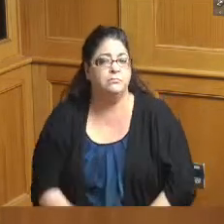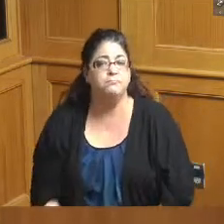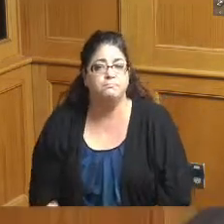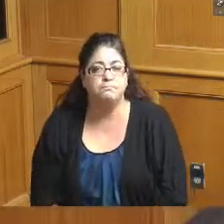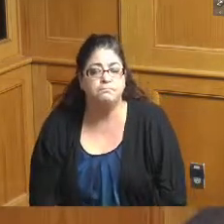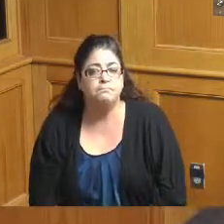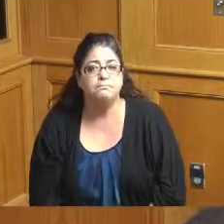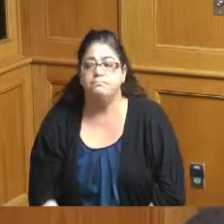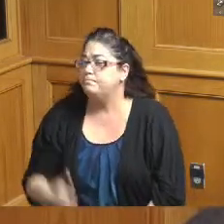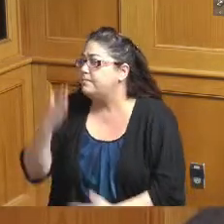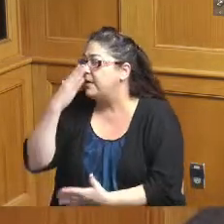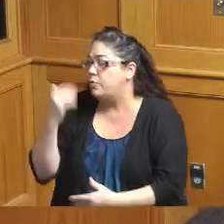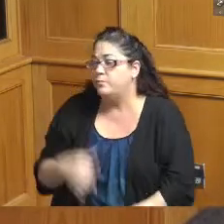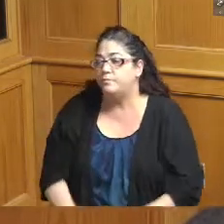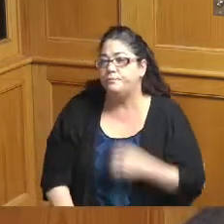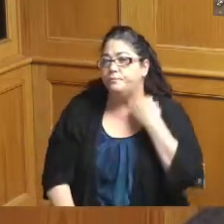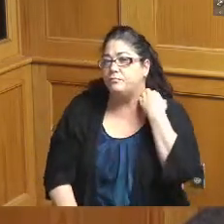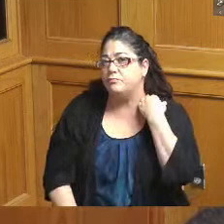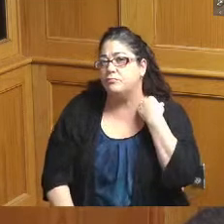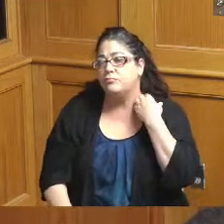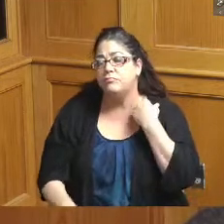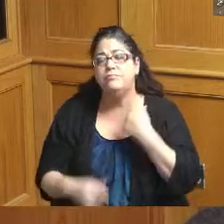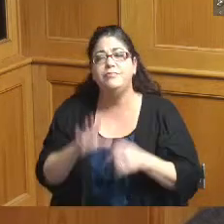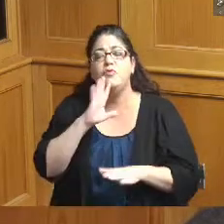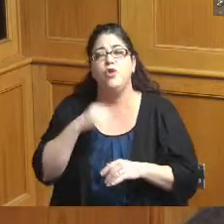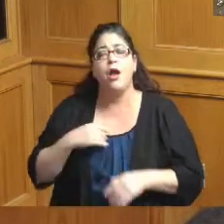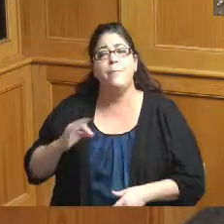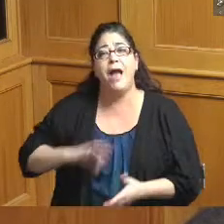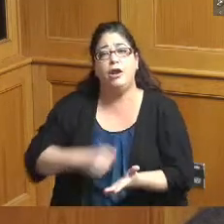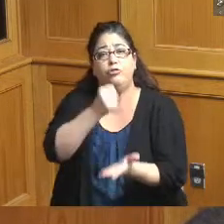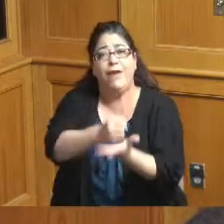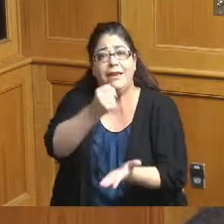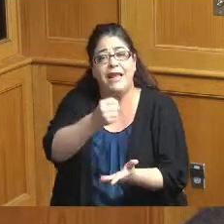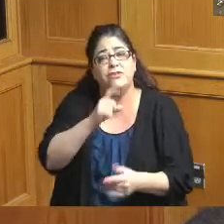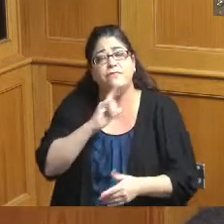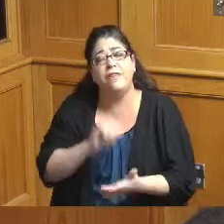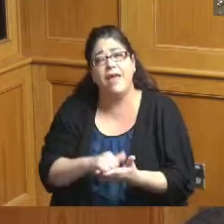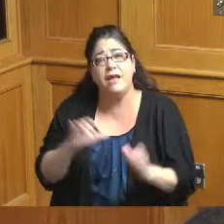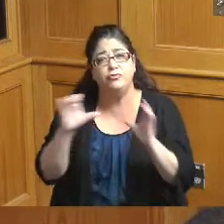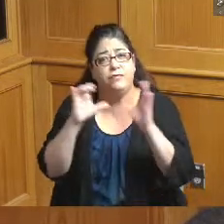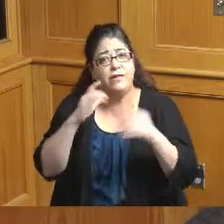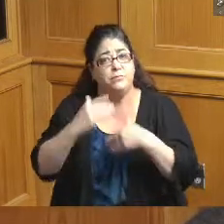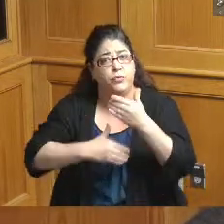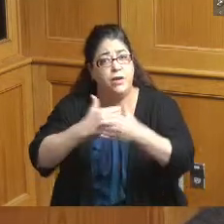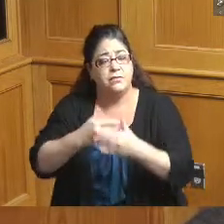you last question as we look at accreditation is that a five-year process I believe it's it doesn't